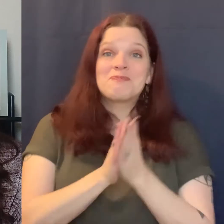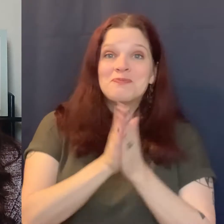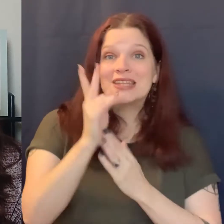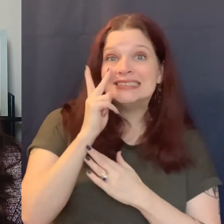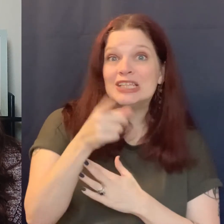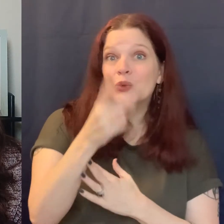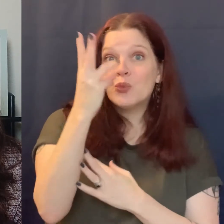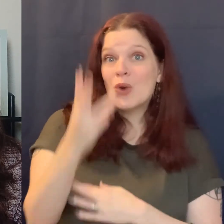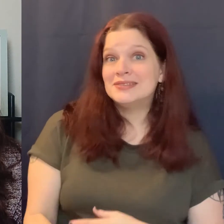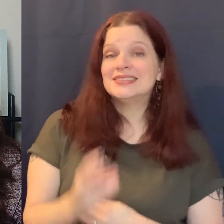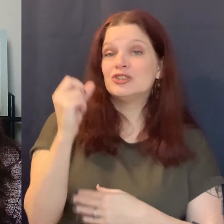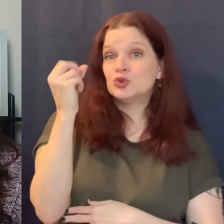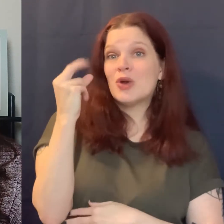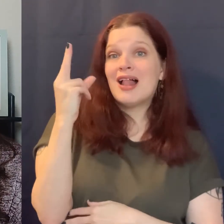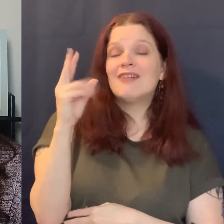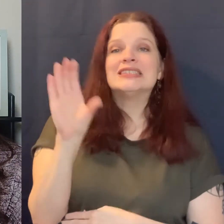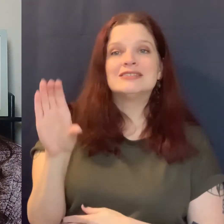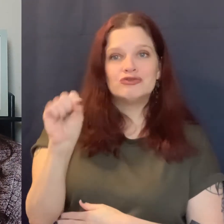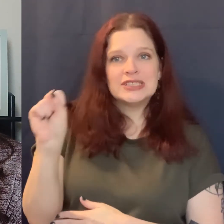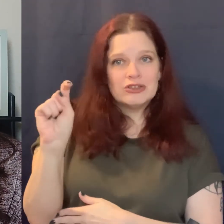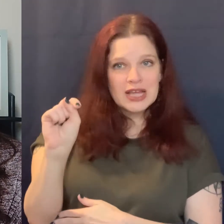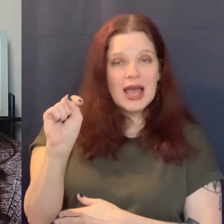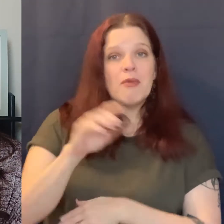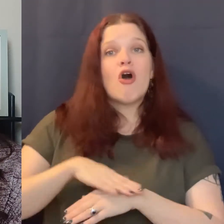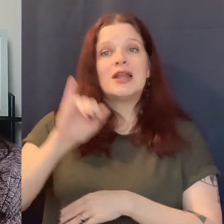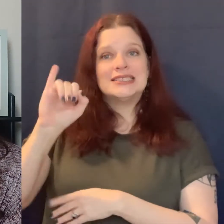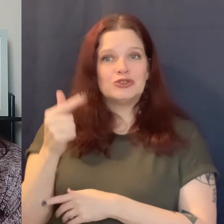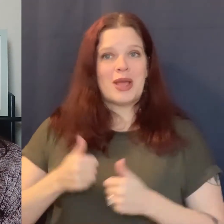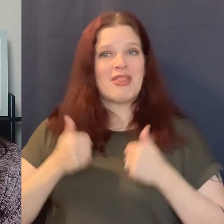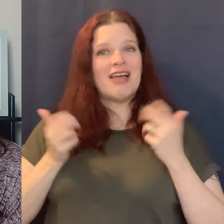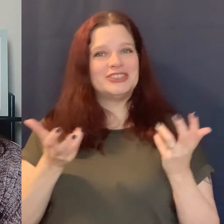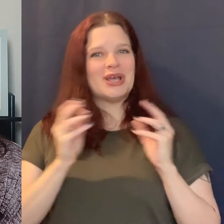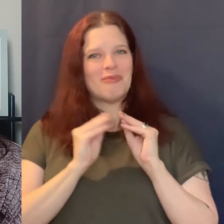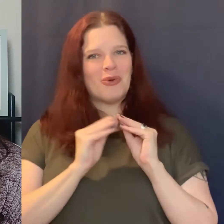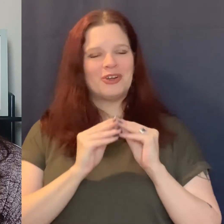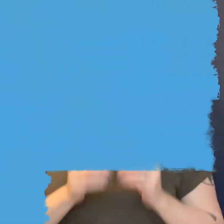We look forward to seeing you Wednesday at 12:00 Central Standard Time on Instagram live to talk a little bit more about it.